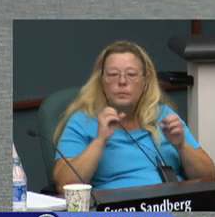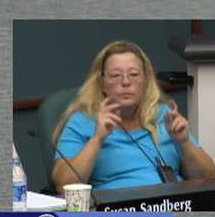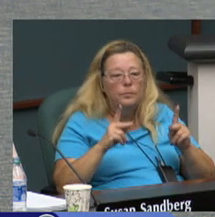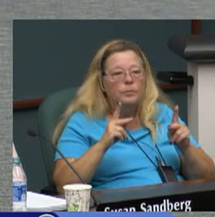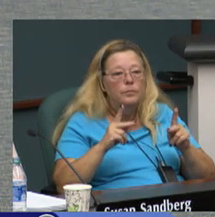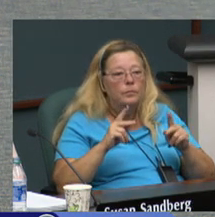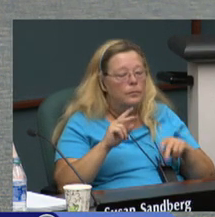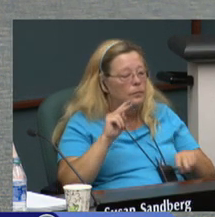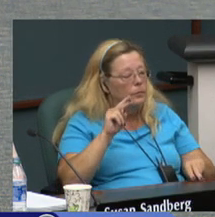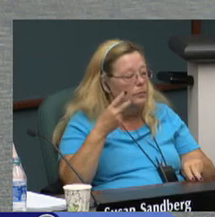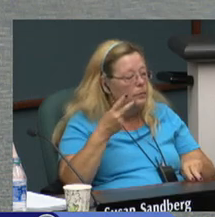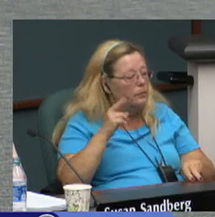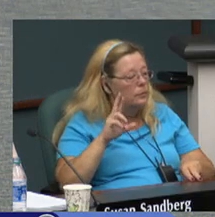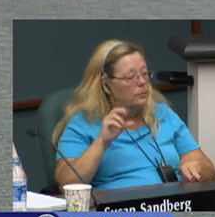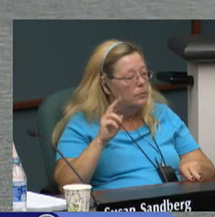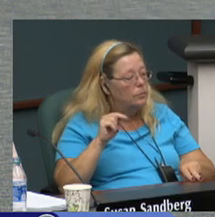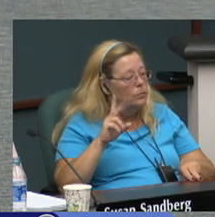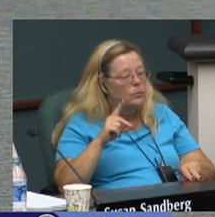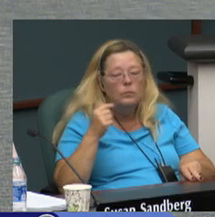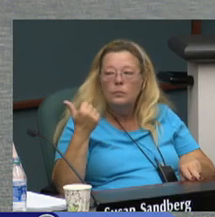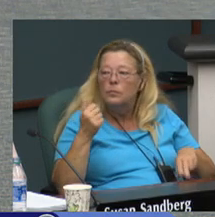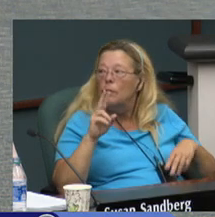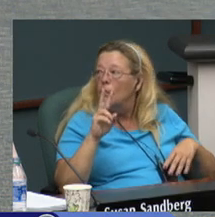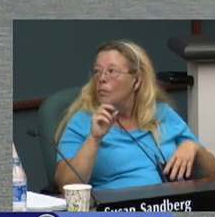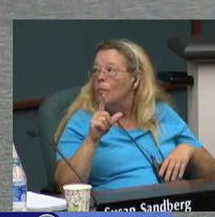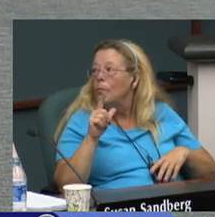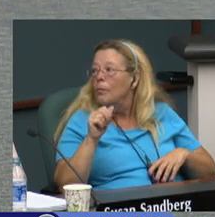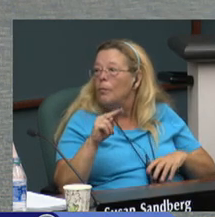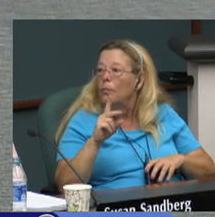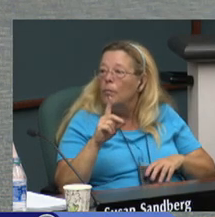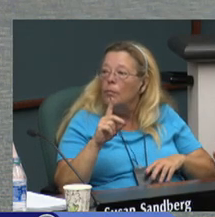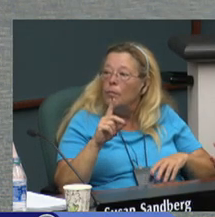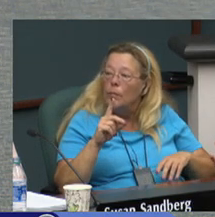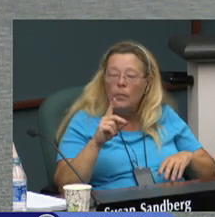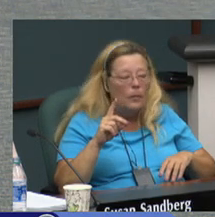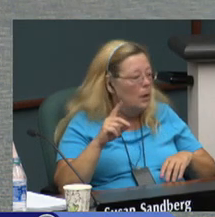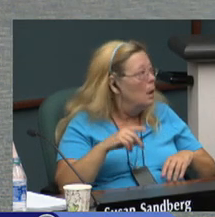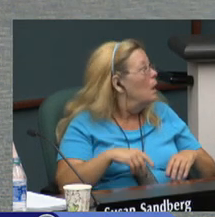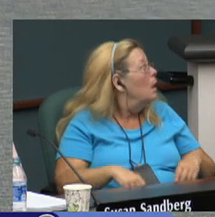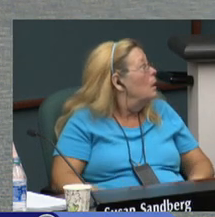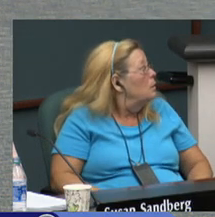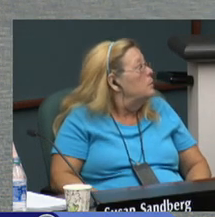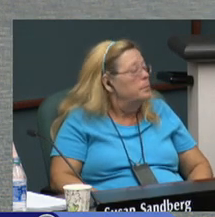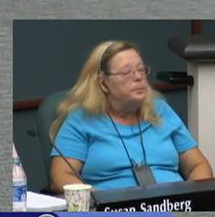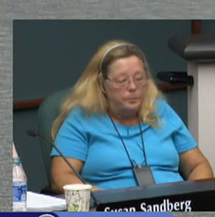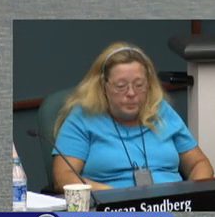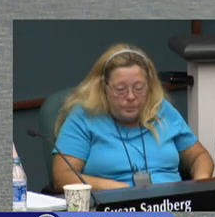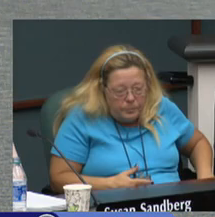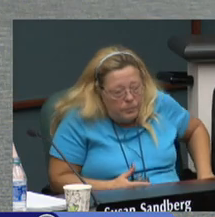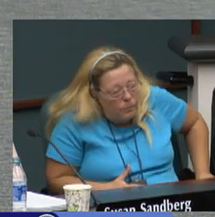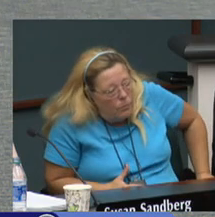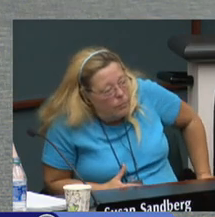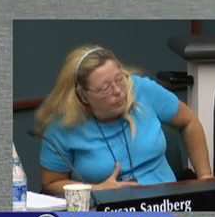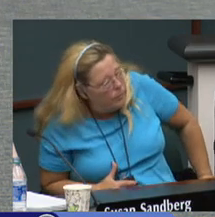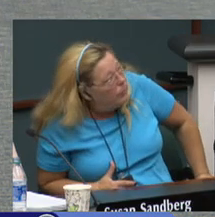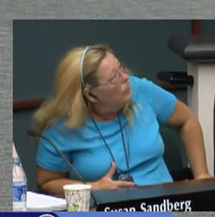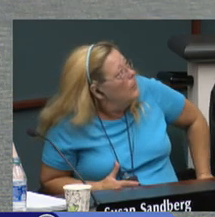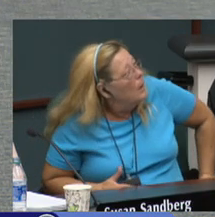second round customer Voland I wanted to ask briefly about I don't know if it's